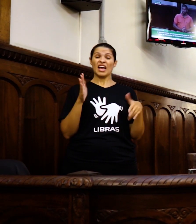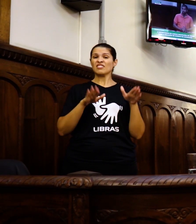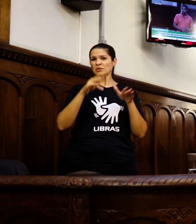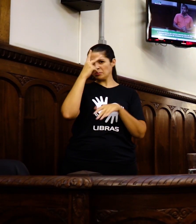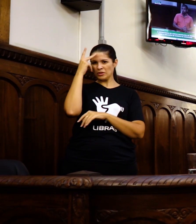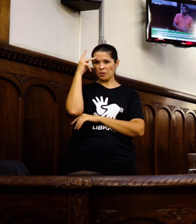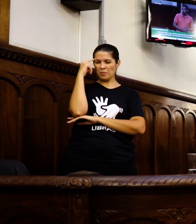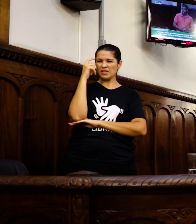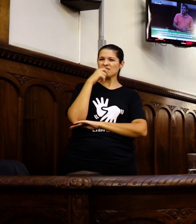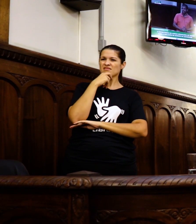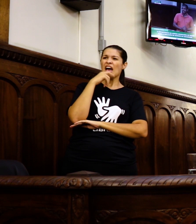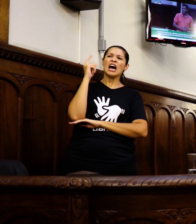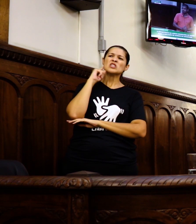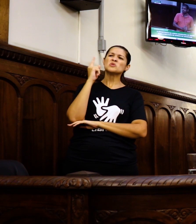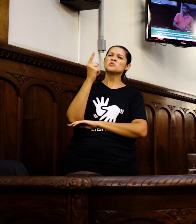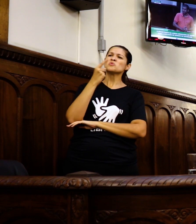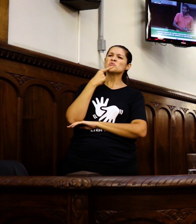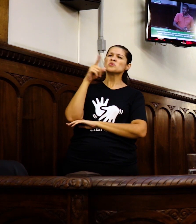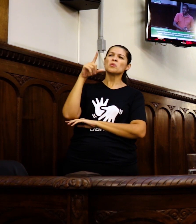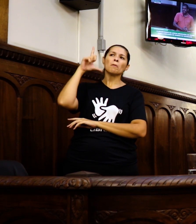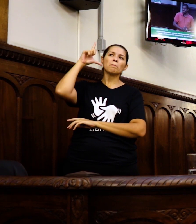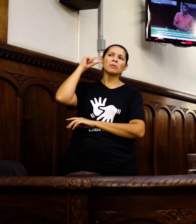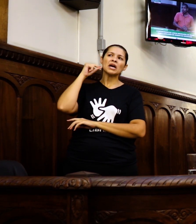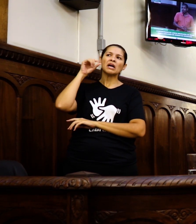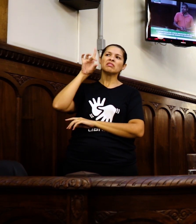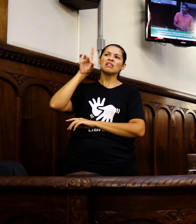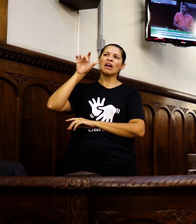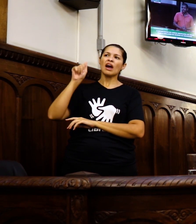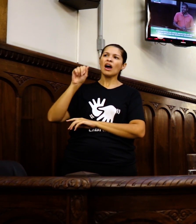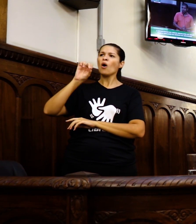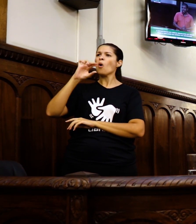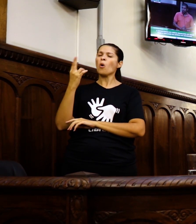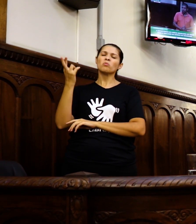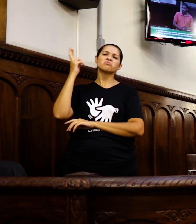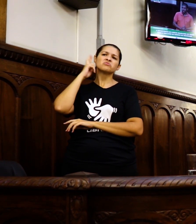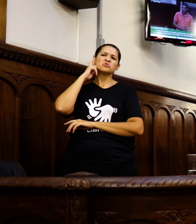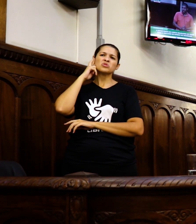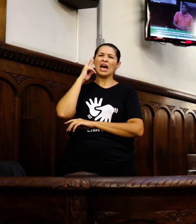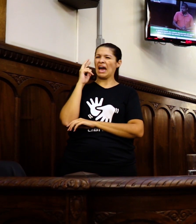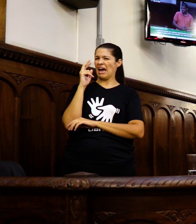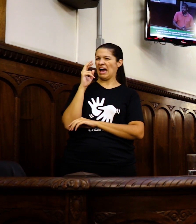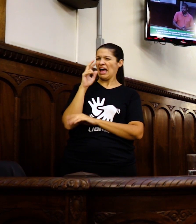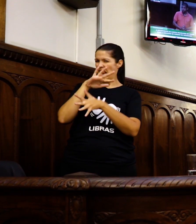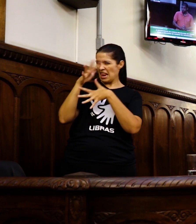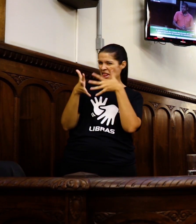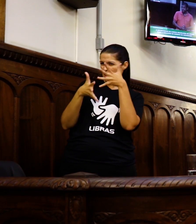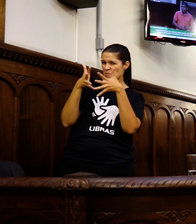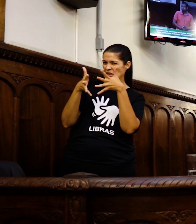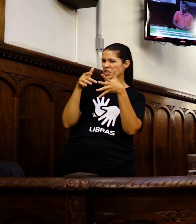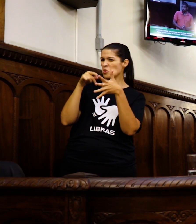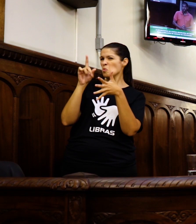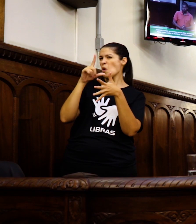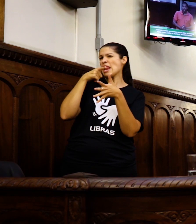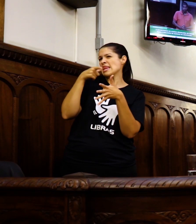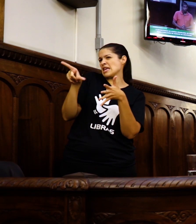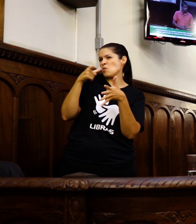because Deaf people are hearing impaired, it couldn't be possible that they have a real language. This is a misconception. The Deaf have a real language.